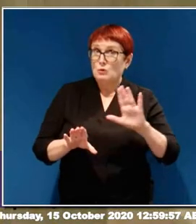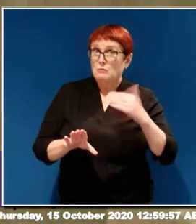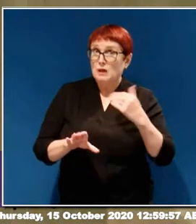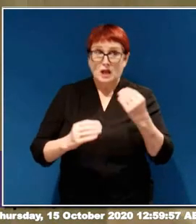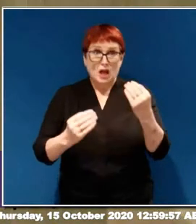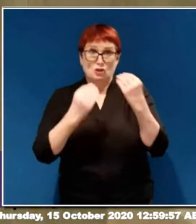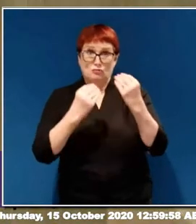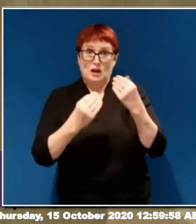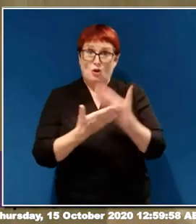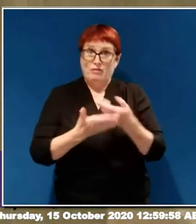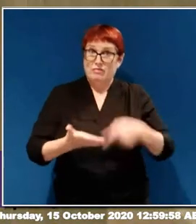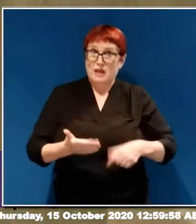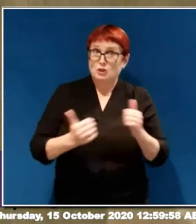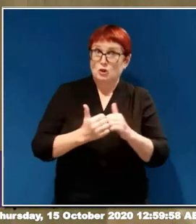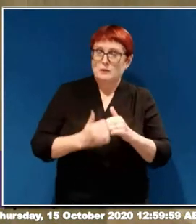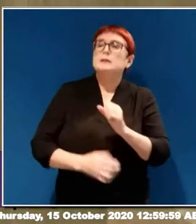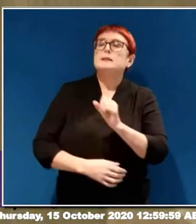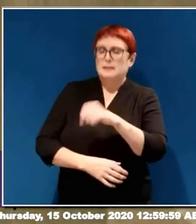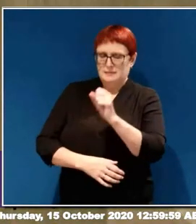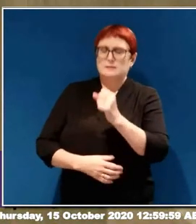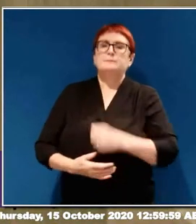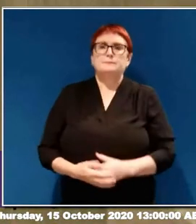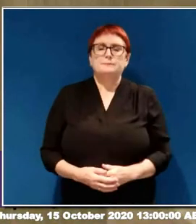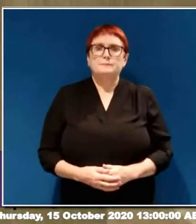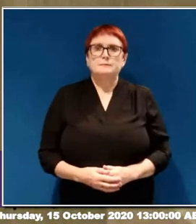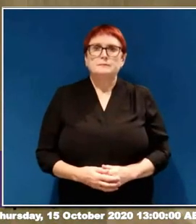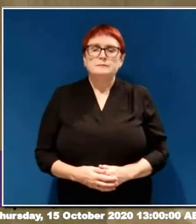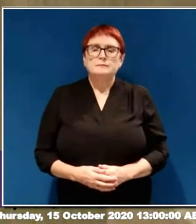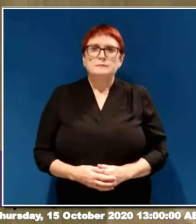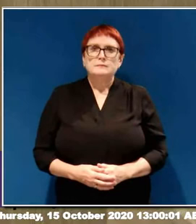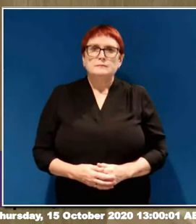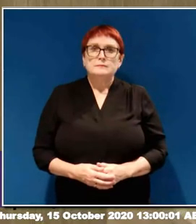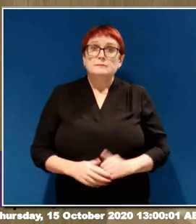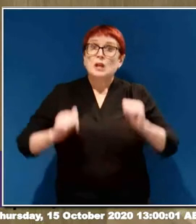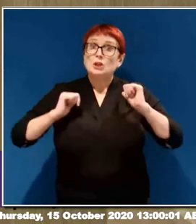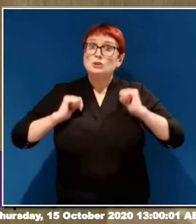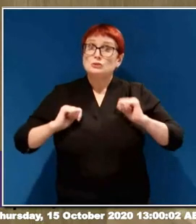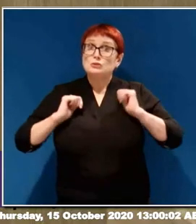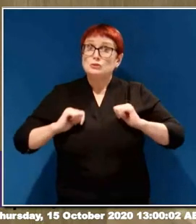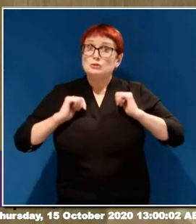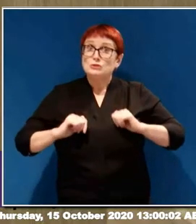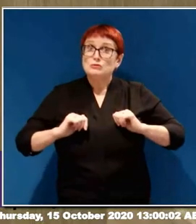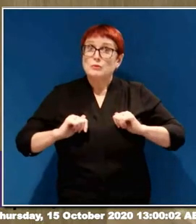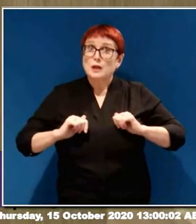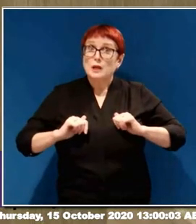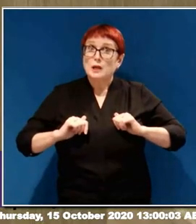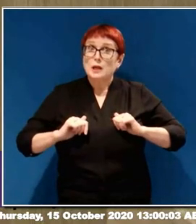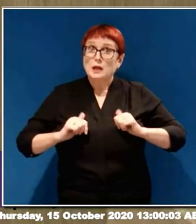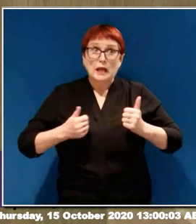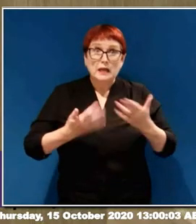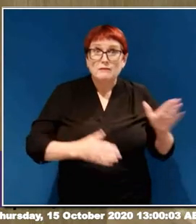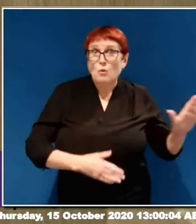OK. Do you know whether that training has been rolled across to all educators within Queensland?